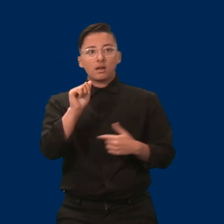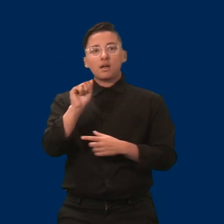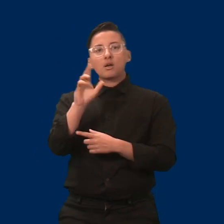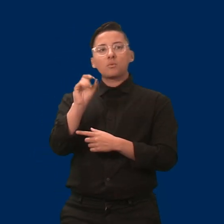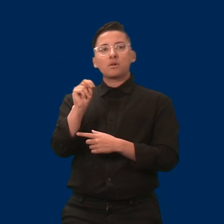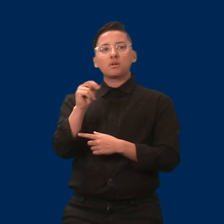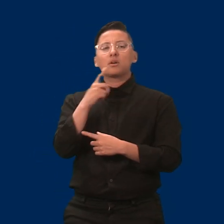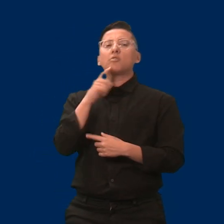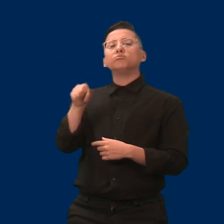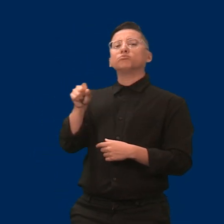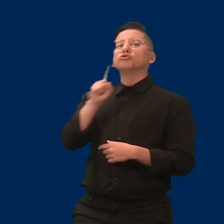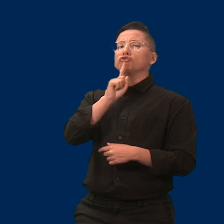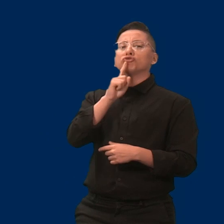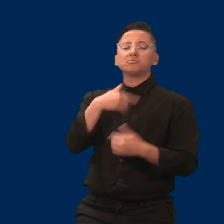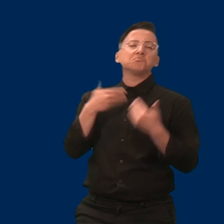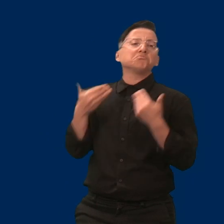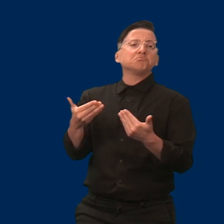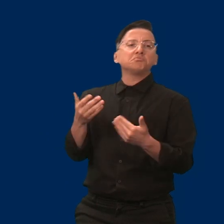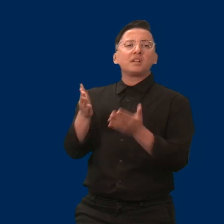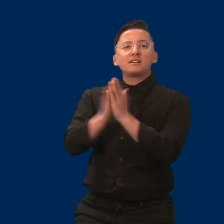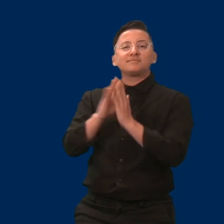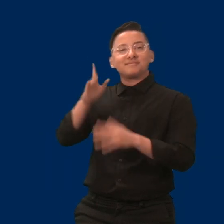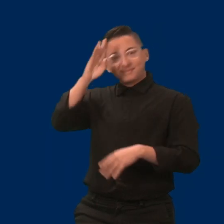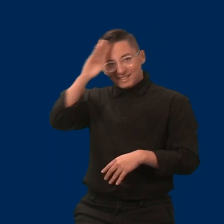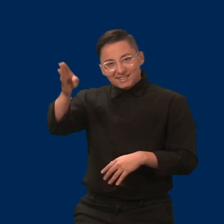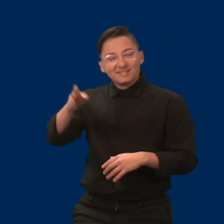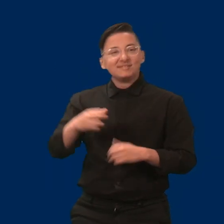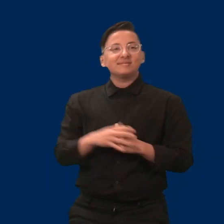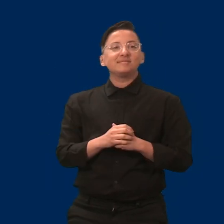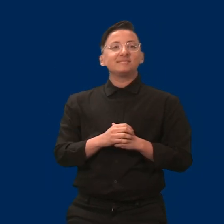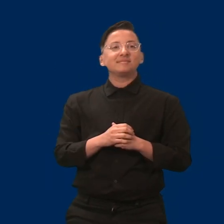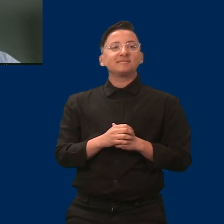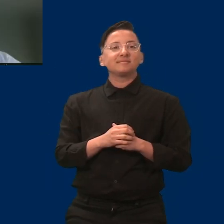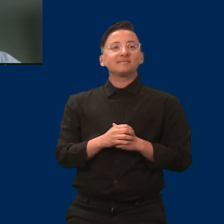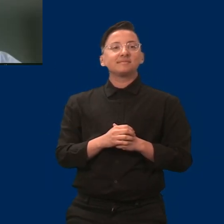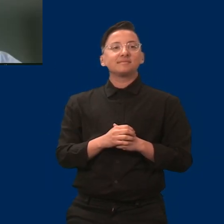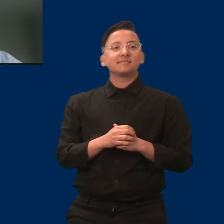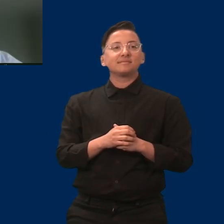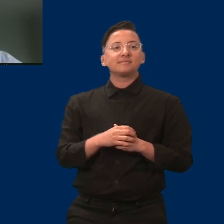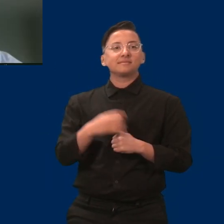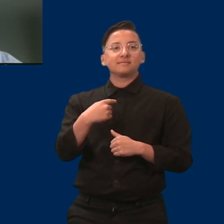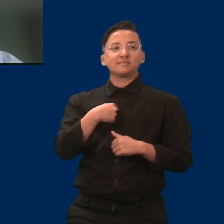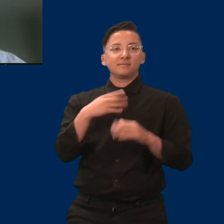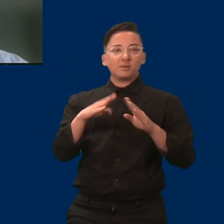So hi, everyone. I would like to start out by saying that although I do work